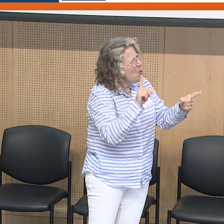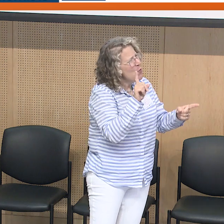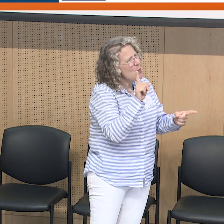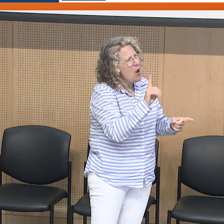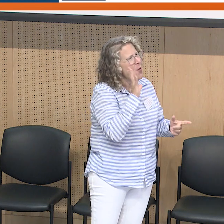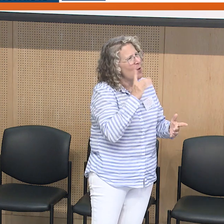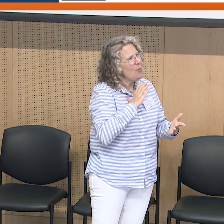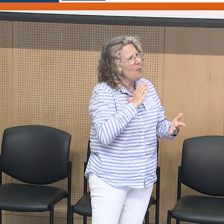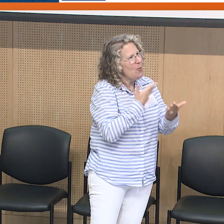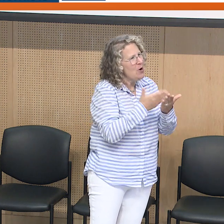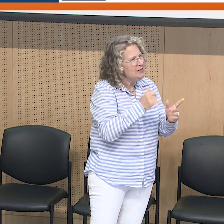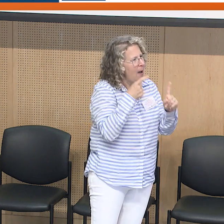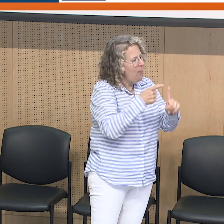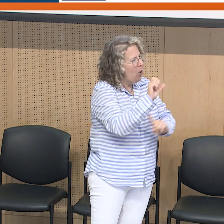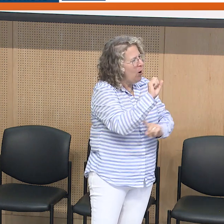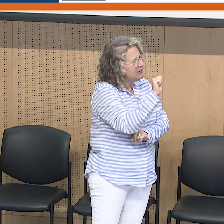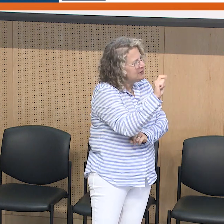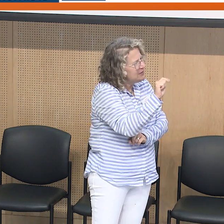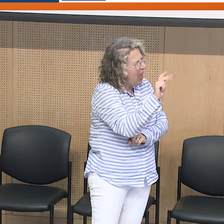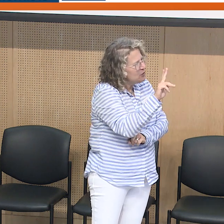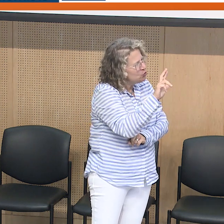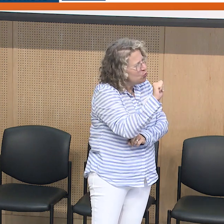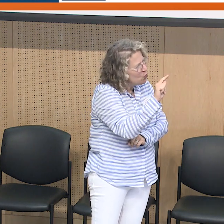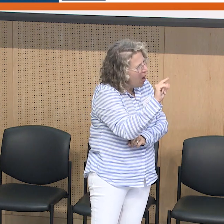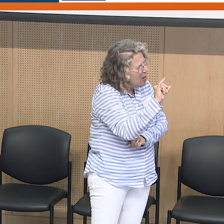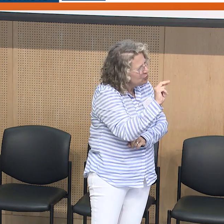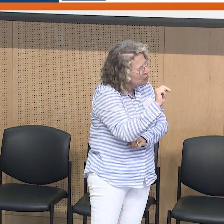Where should we start? Where's a starting point?